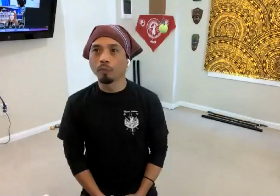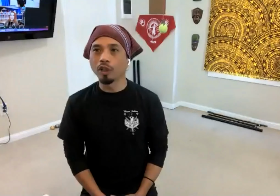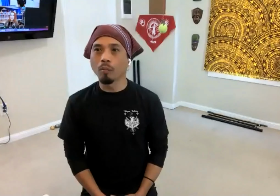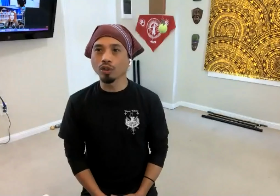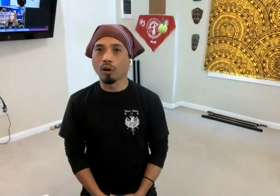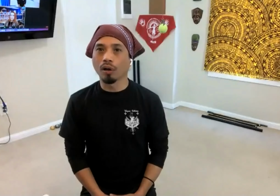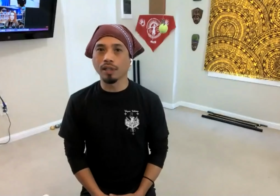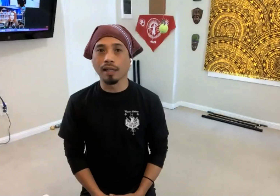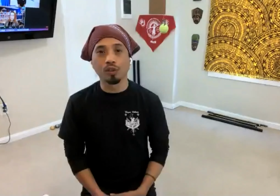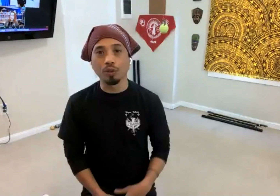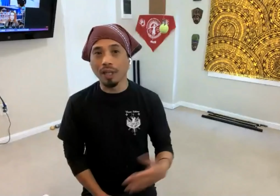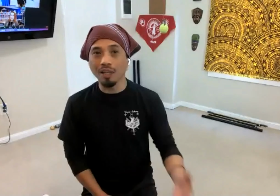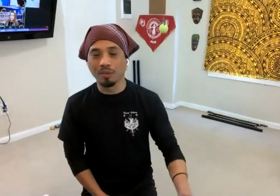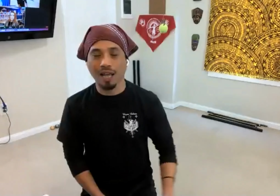AND WE HAVE A REALLY STRONG AND LONG HISTORY.